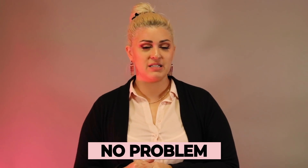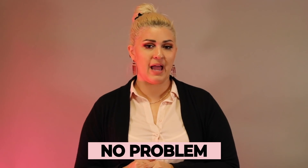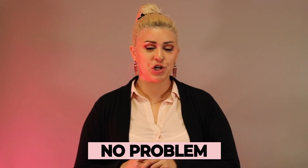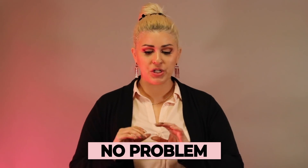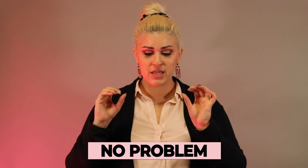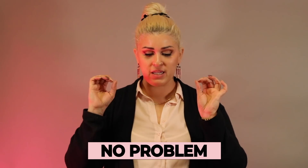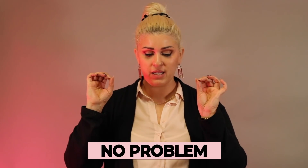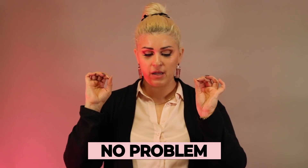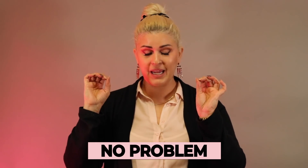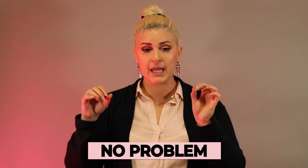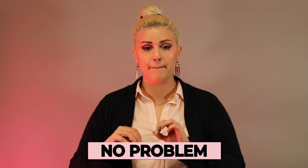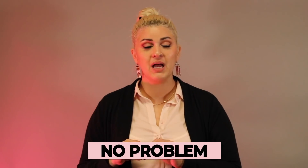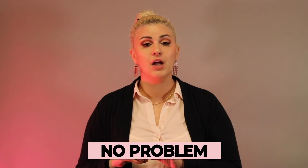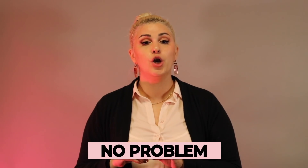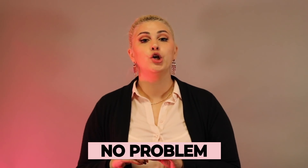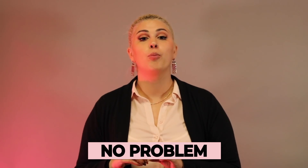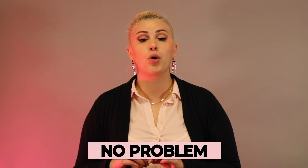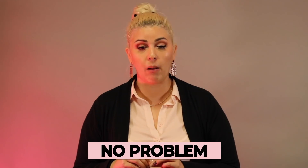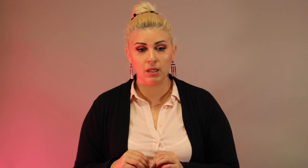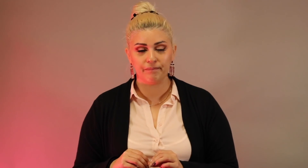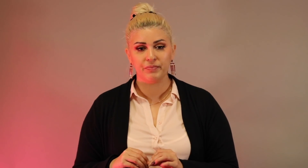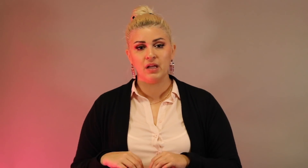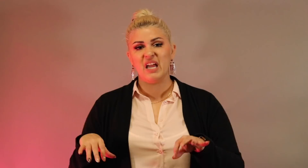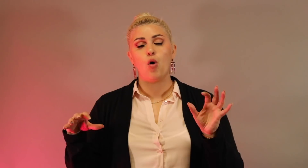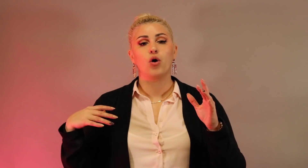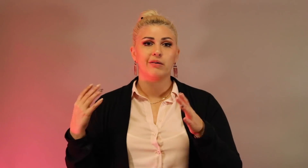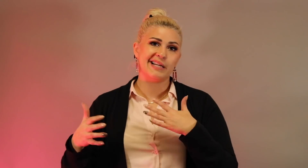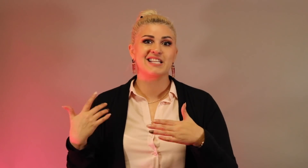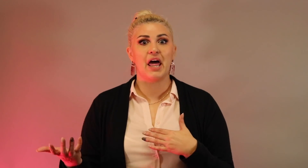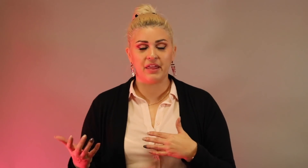is actually the idiom, no problem, or, it's nothing.